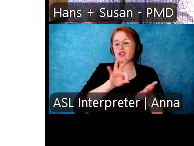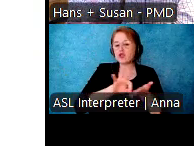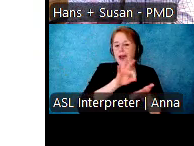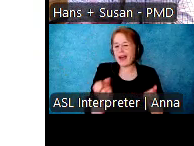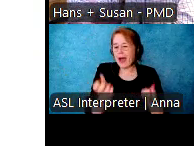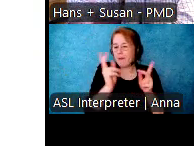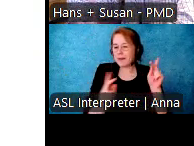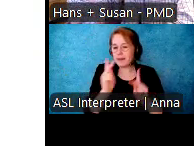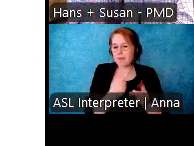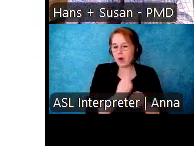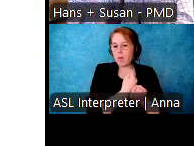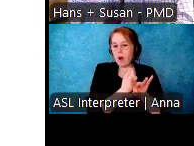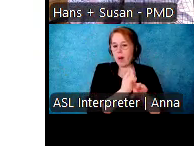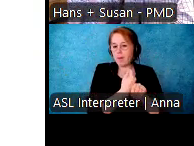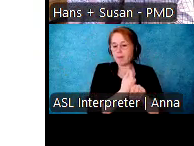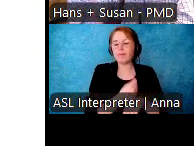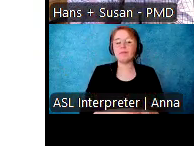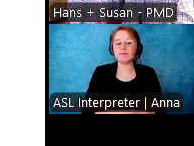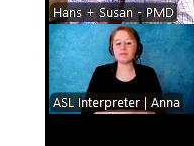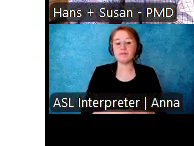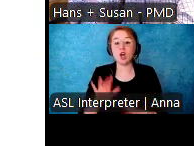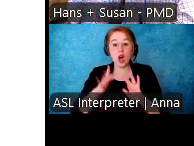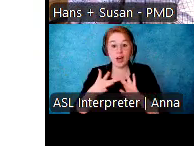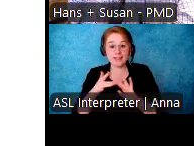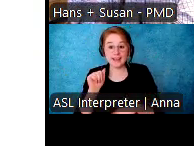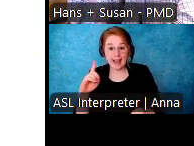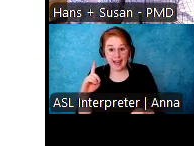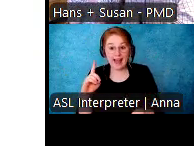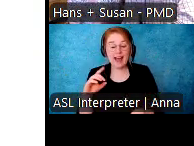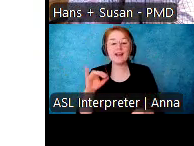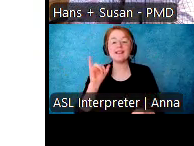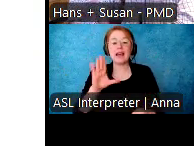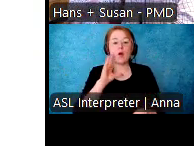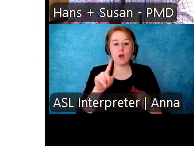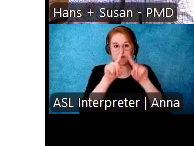The digital ads have buttons you might see that say, you know, get started in English